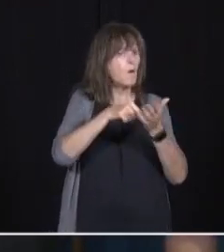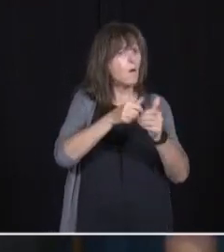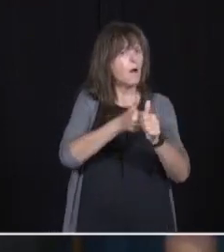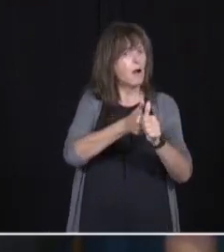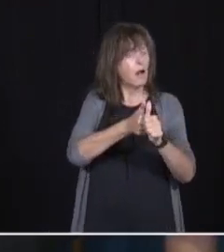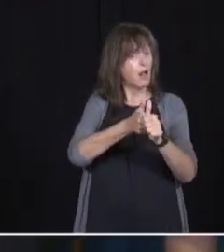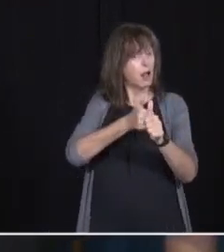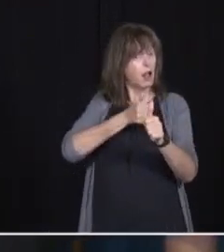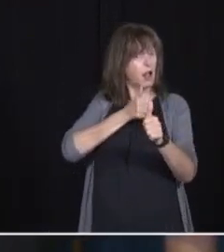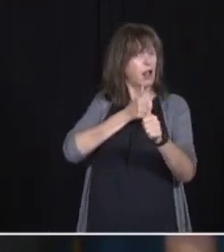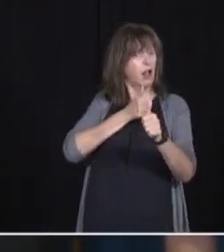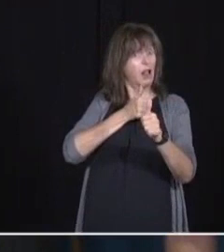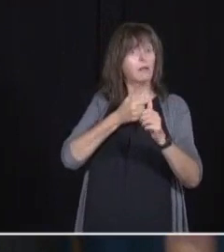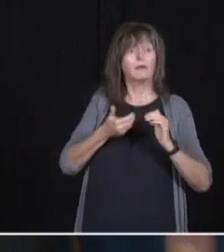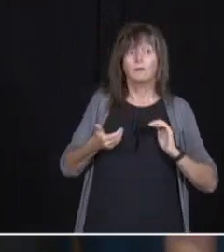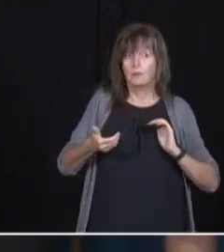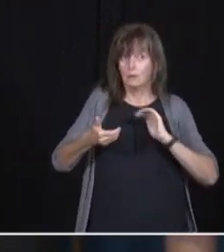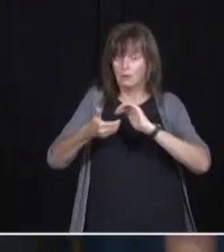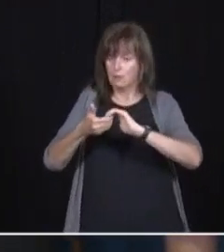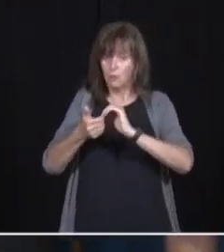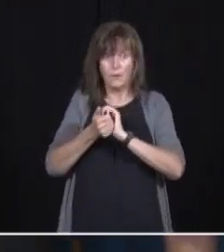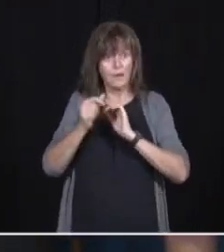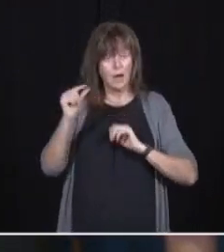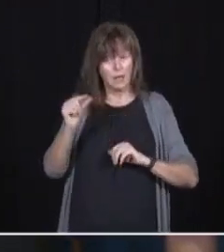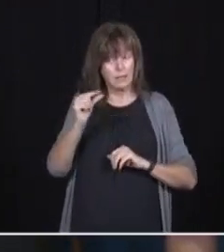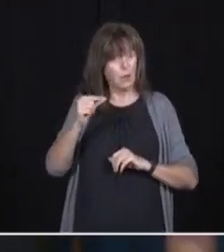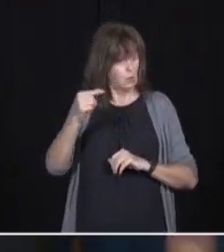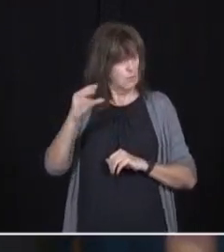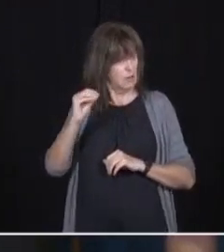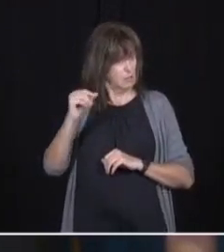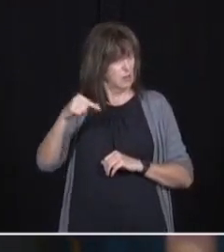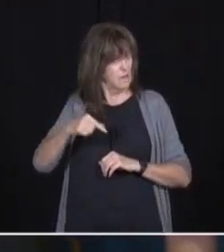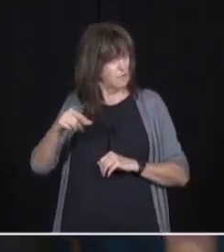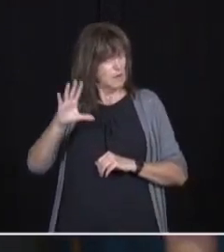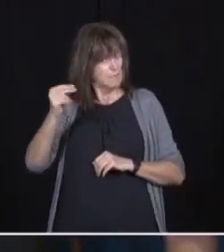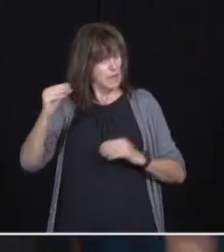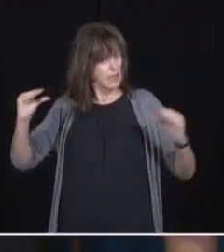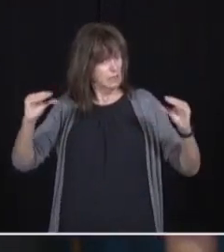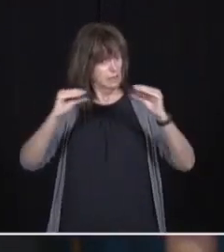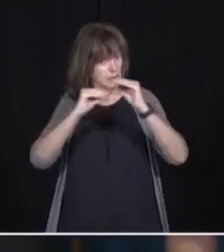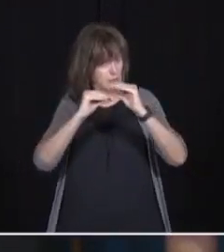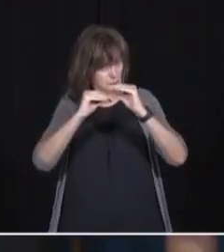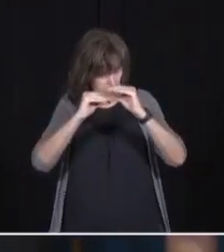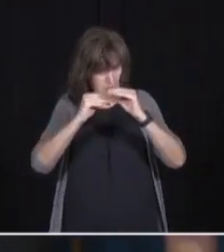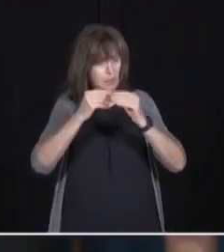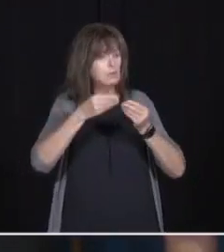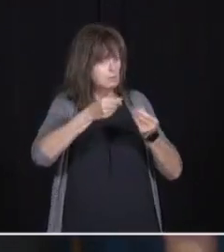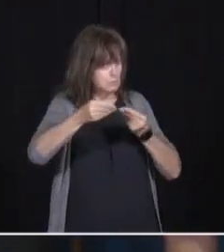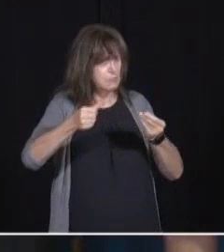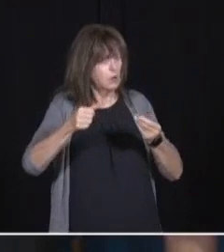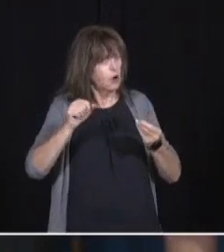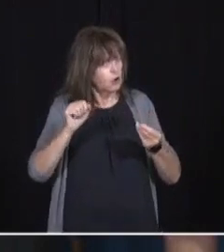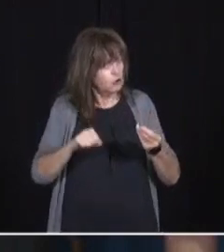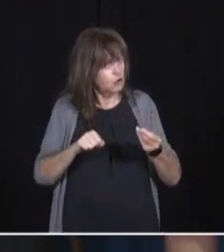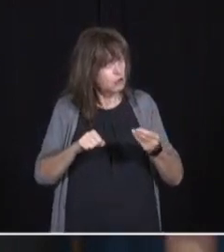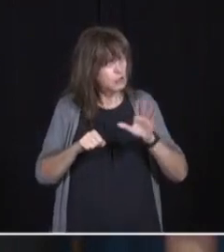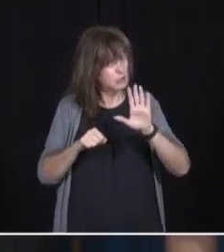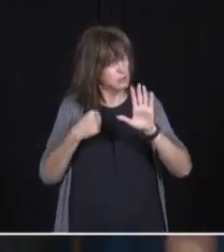with our provincial dollars, that would be something that we would take a look at. In addition, we were the first, I want to remind people of